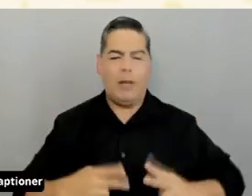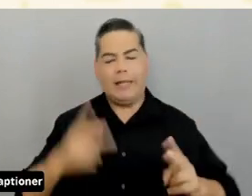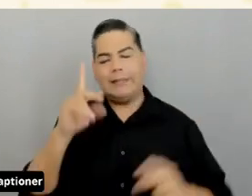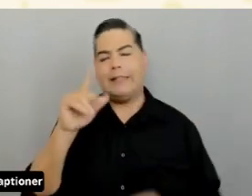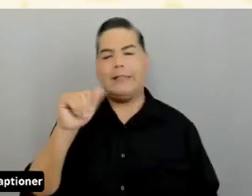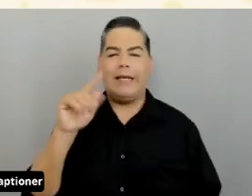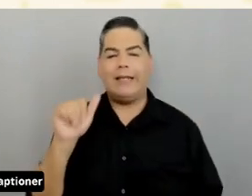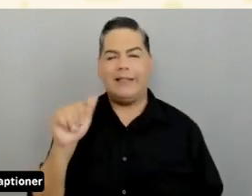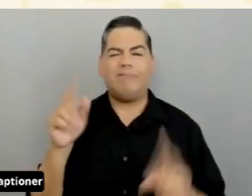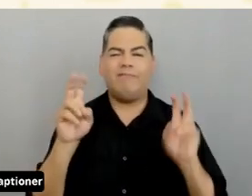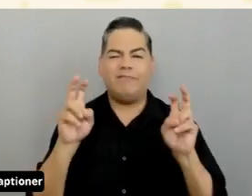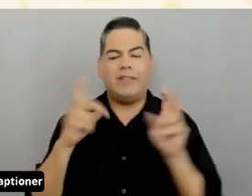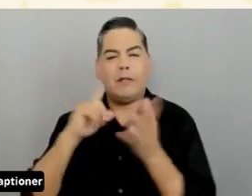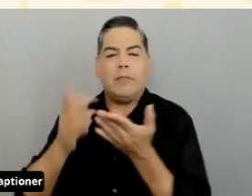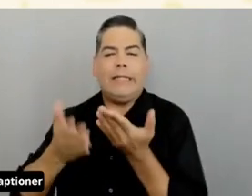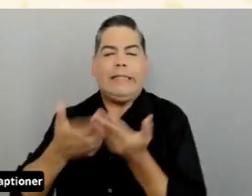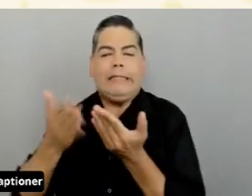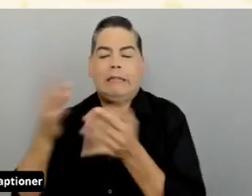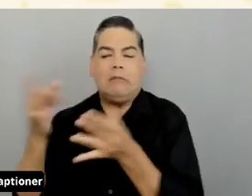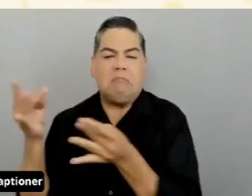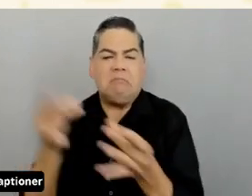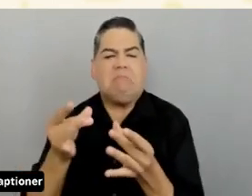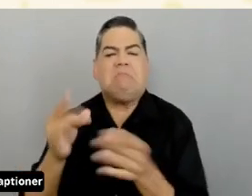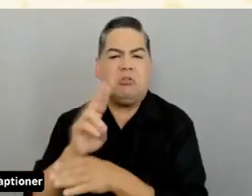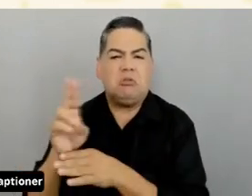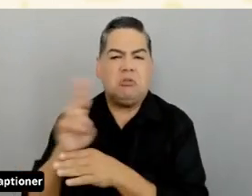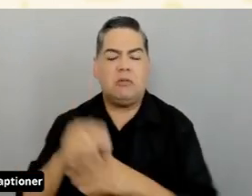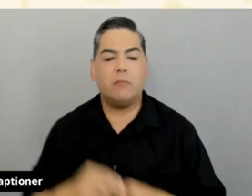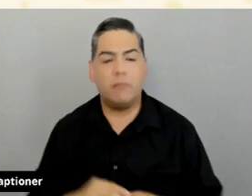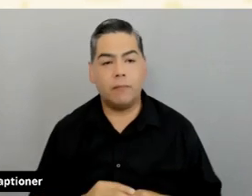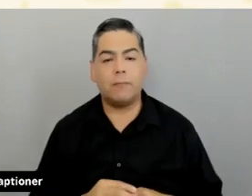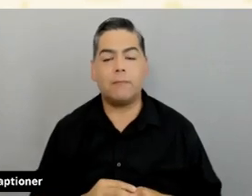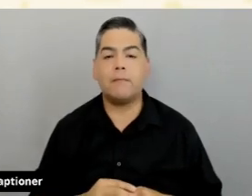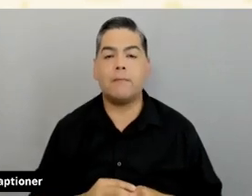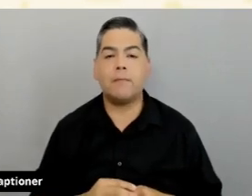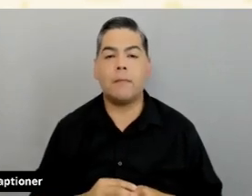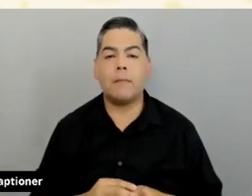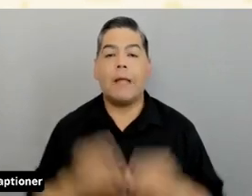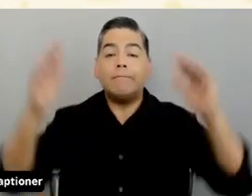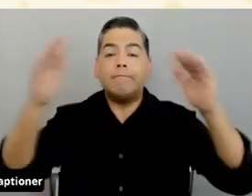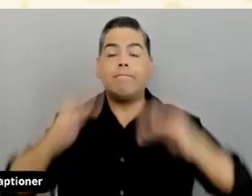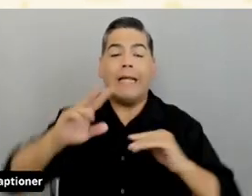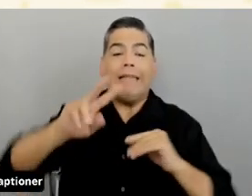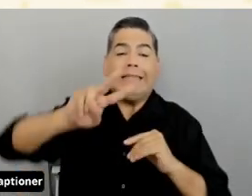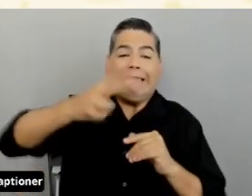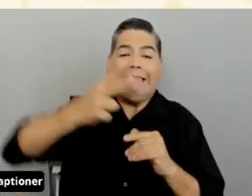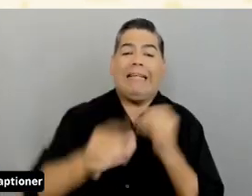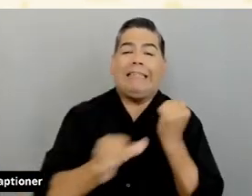The second point is assistive-technology interaction. What is the meaning of that?